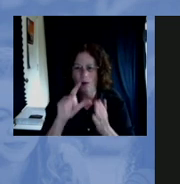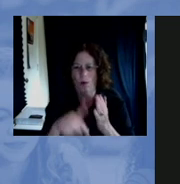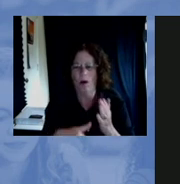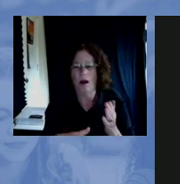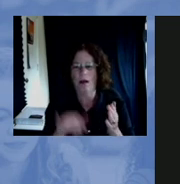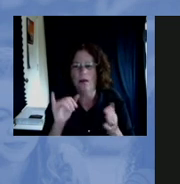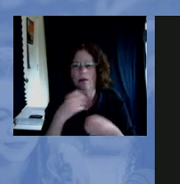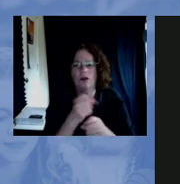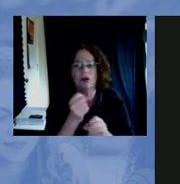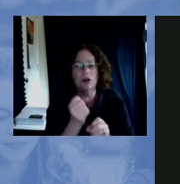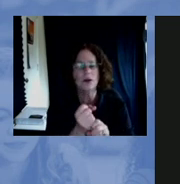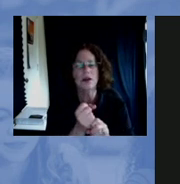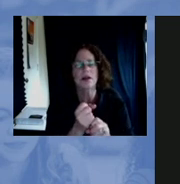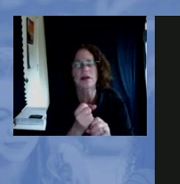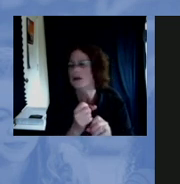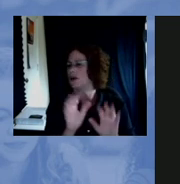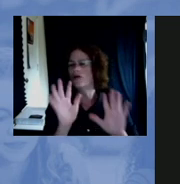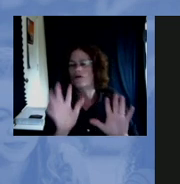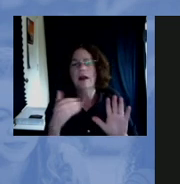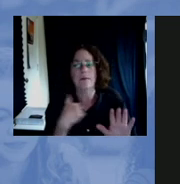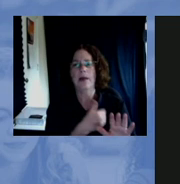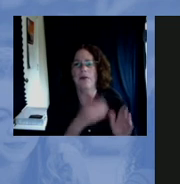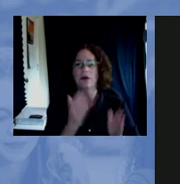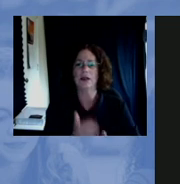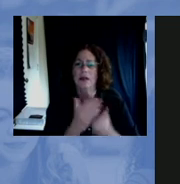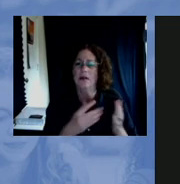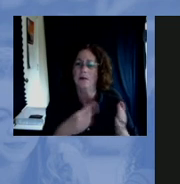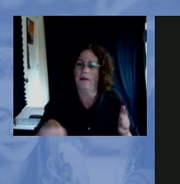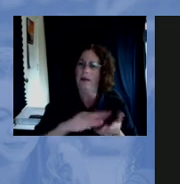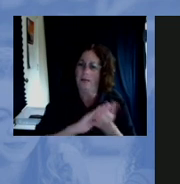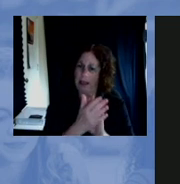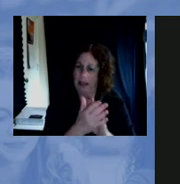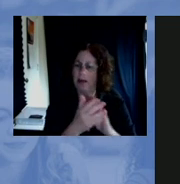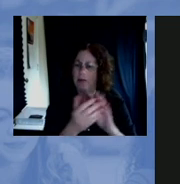TEAM MEMBERS AS SOME OF MY OWN TEAM HAVE BECOME SUPERINTENDENTS AND VICE PRESIDENTS OF UNIVERSITIES.